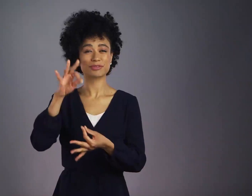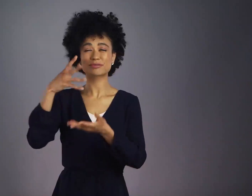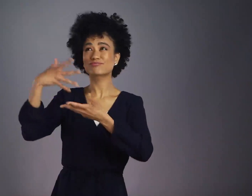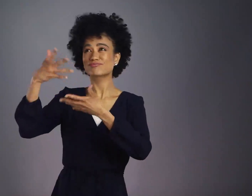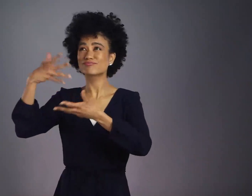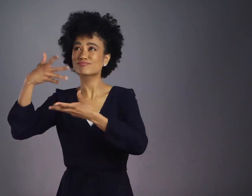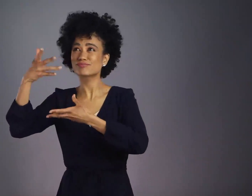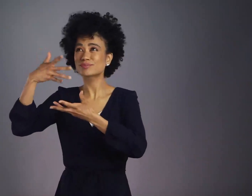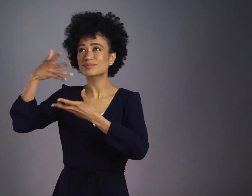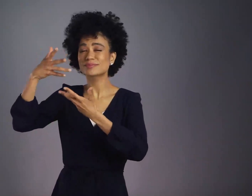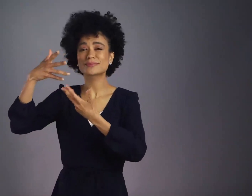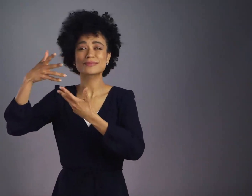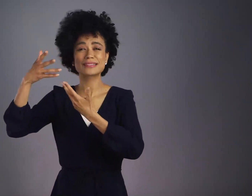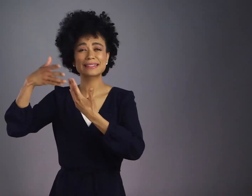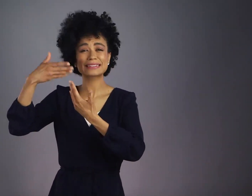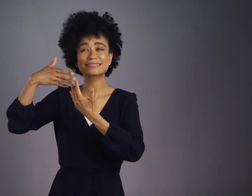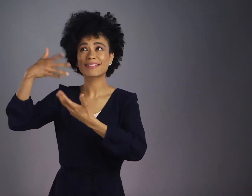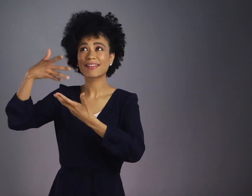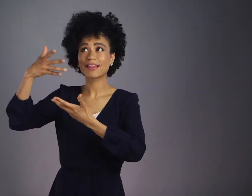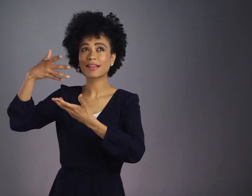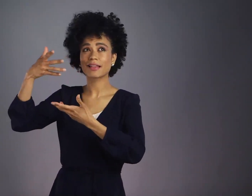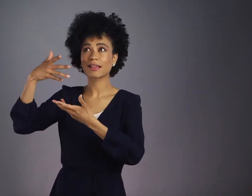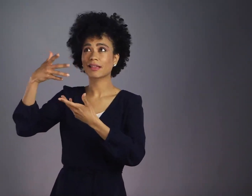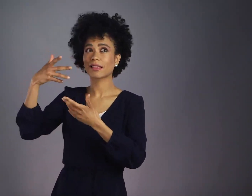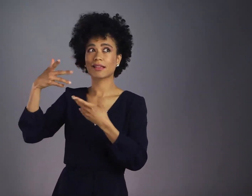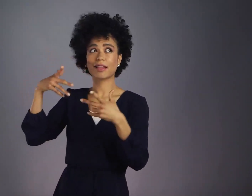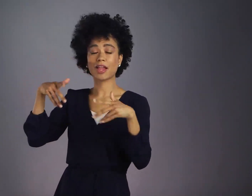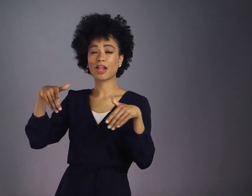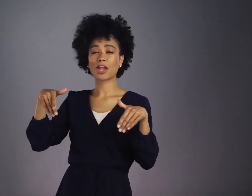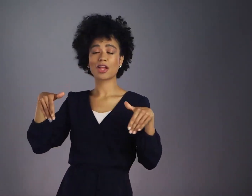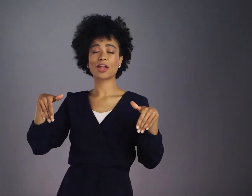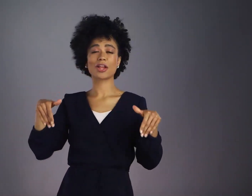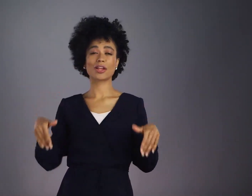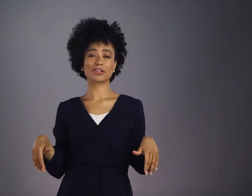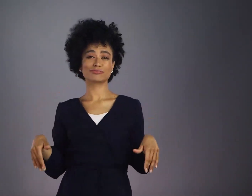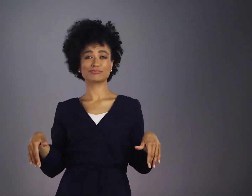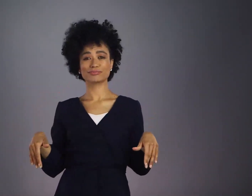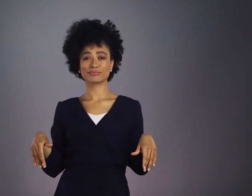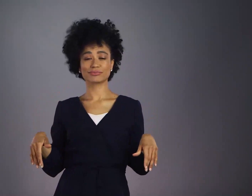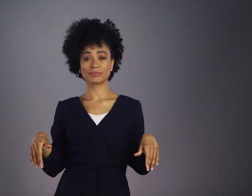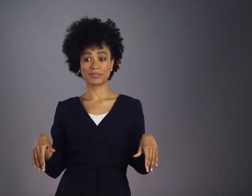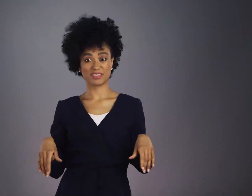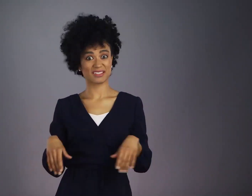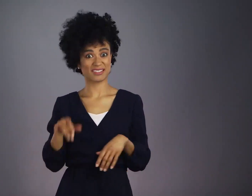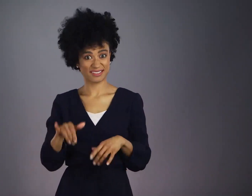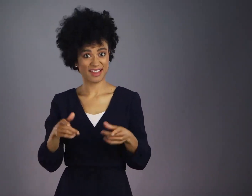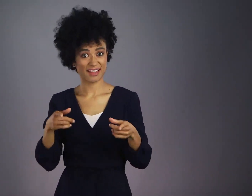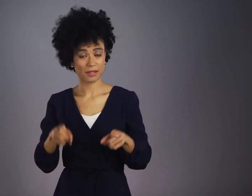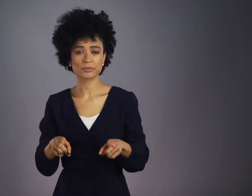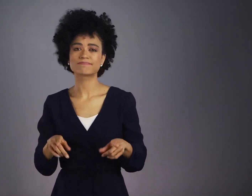It is easy to let up on the spiritual program of action and rest on our laurels.